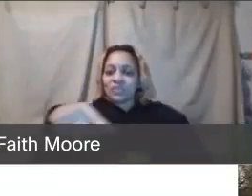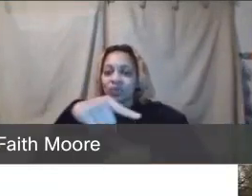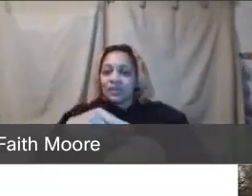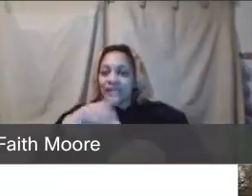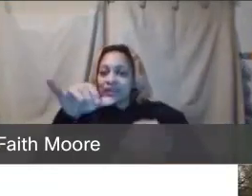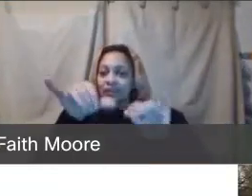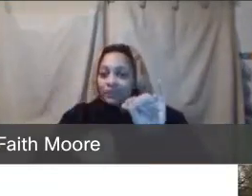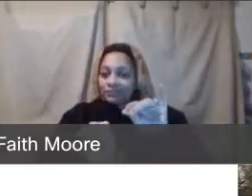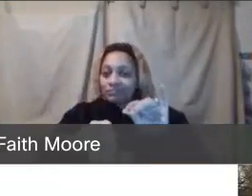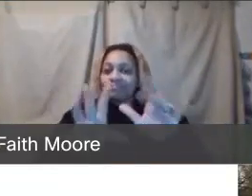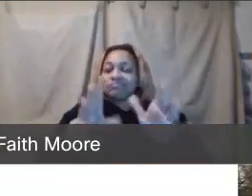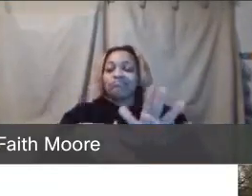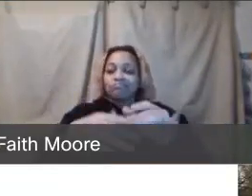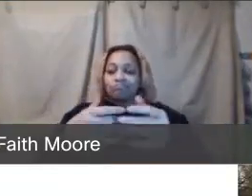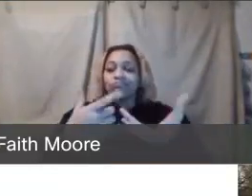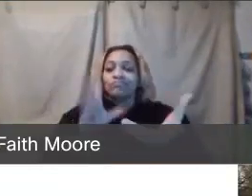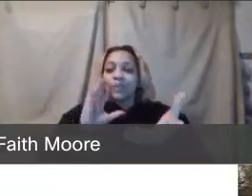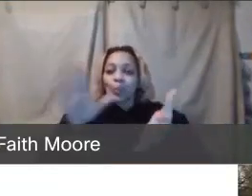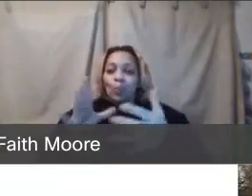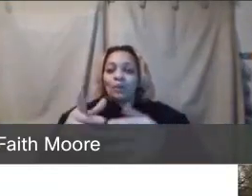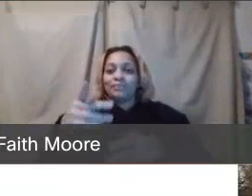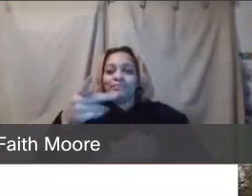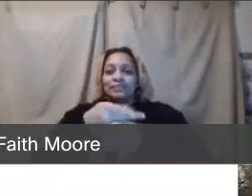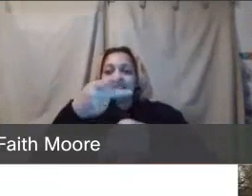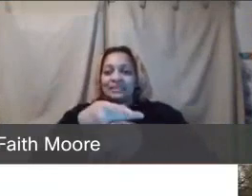I know the snow plow hits it, something like that it's taken care of.